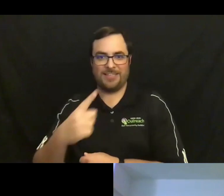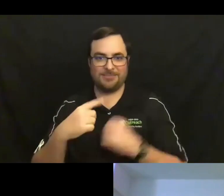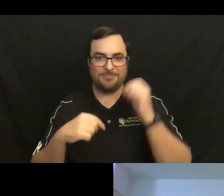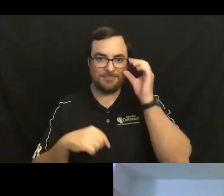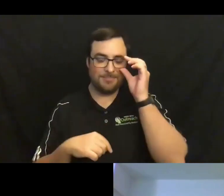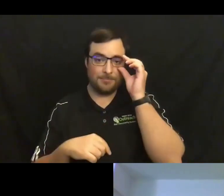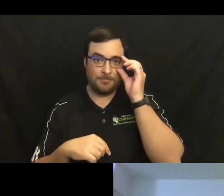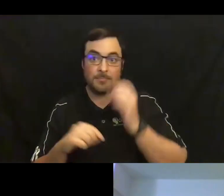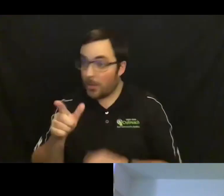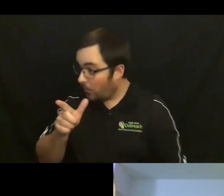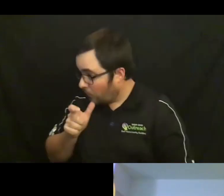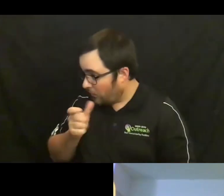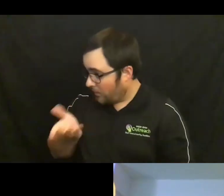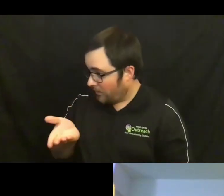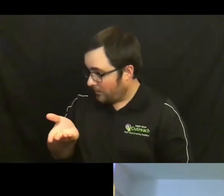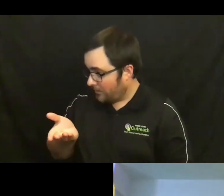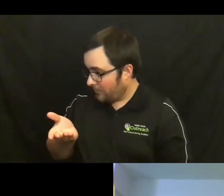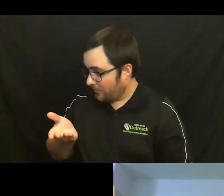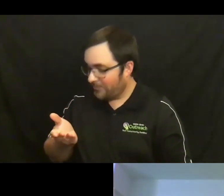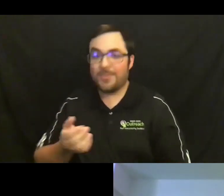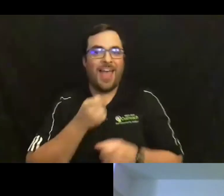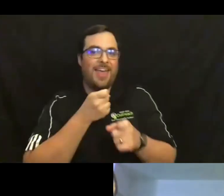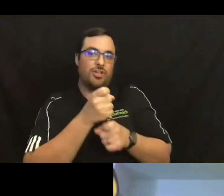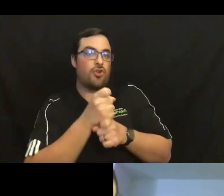Jen: and who? Gavin: And a joke book.